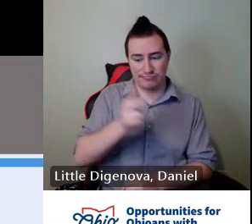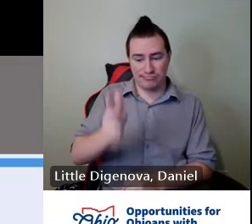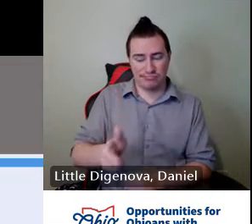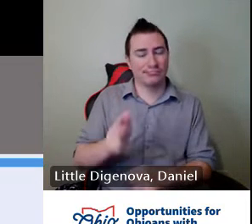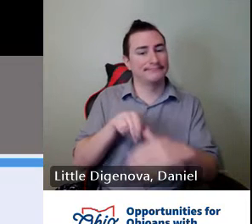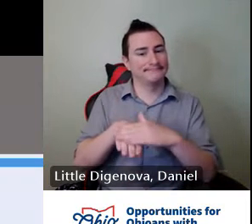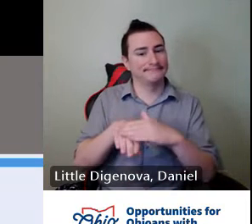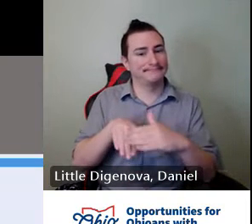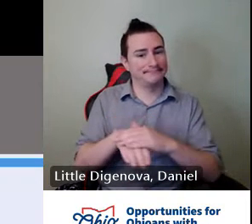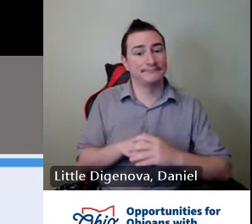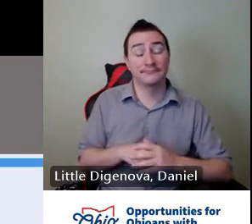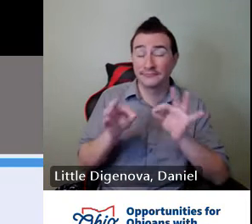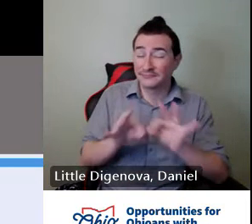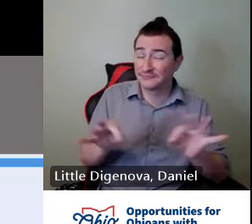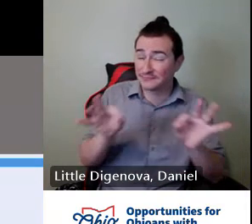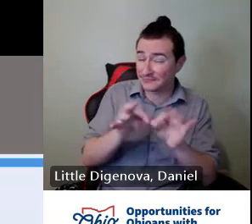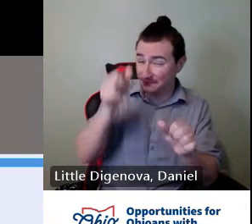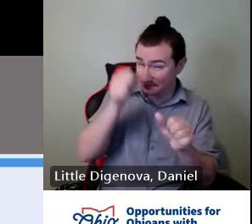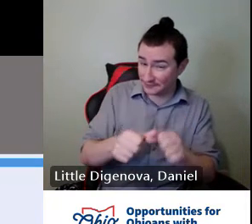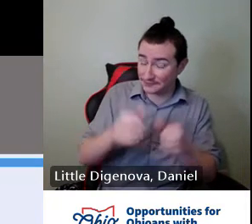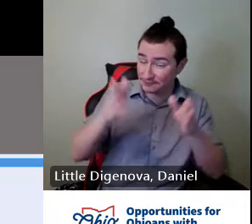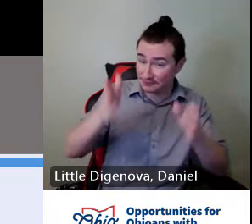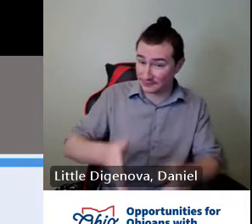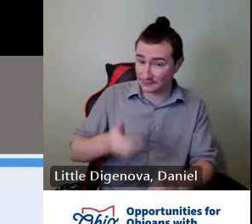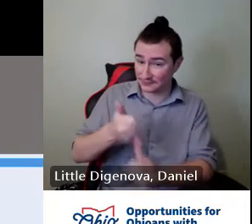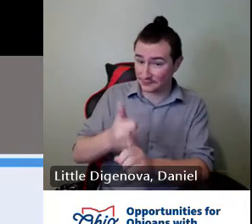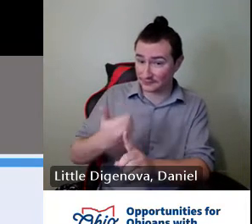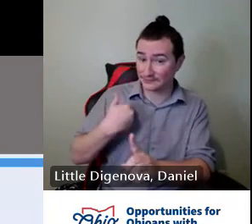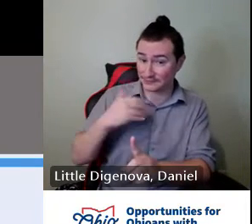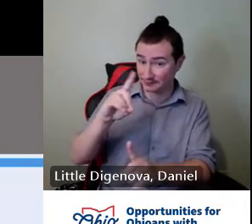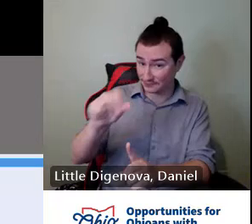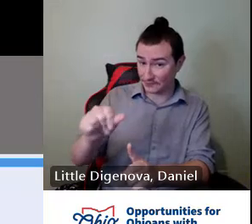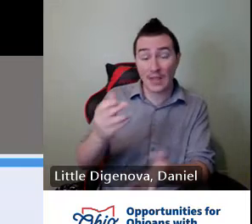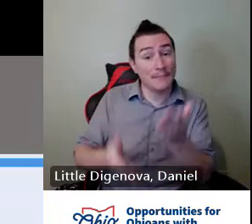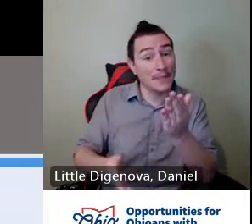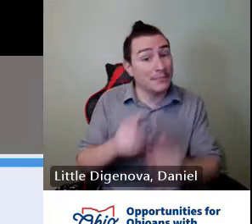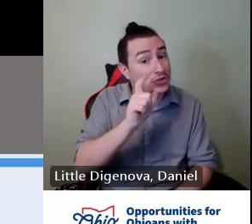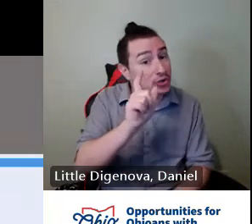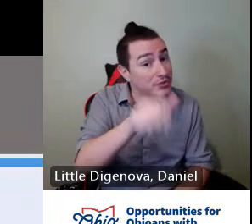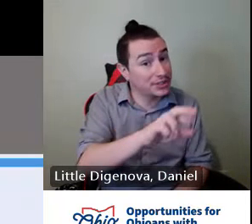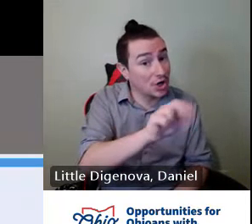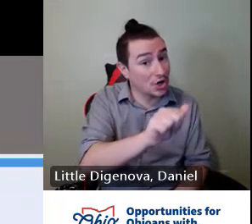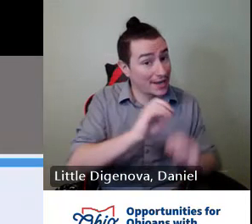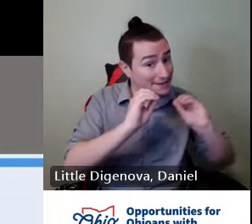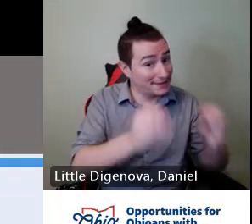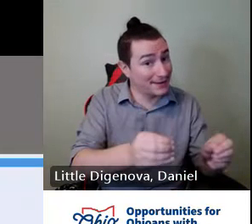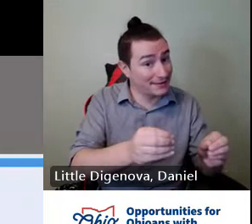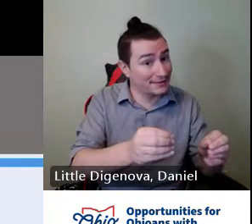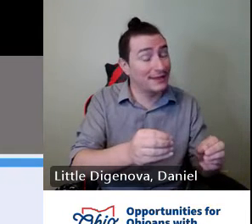disability may not need an accommodation at all, and the need for an accommodation may change if a condition changes.